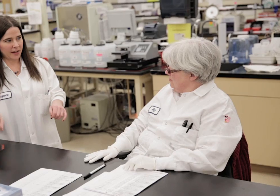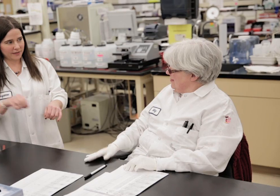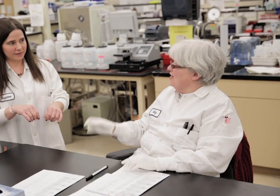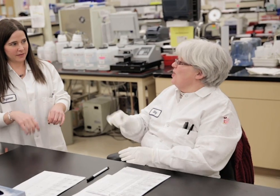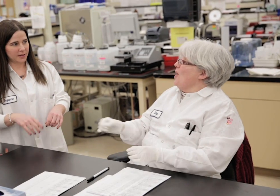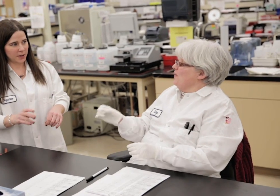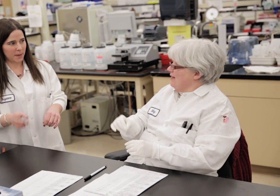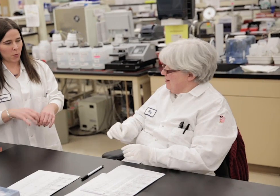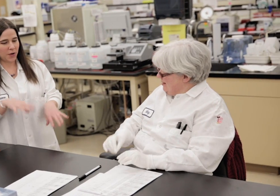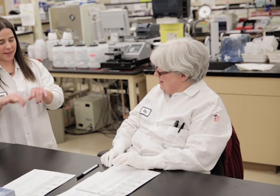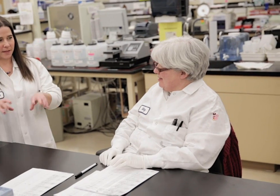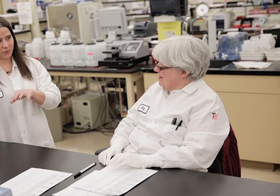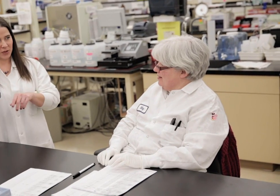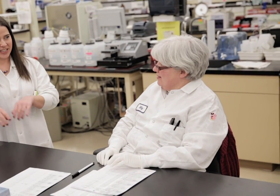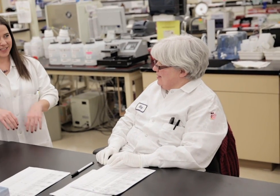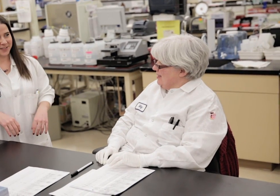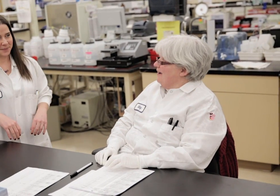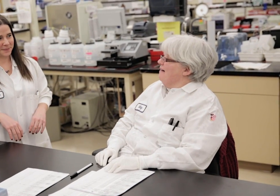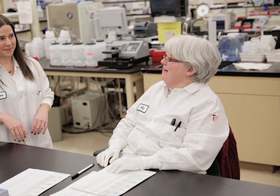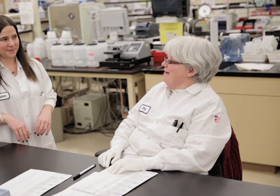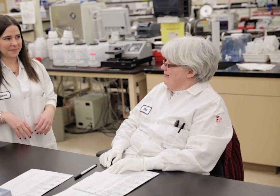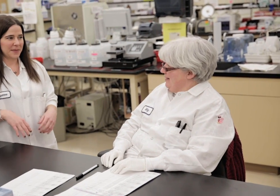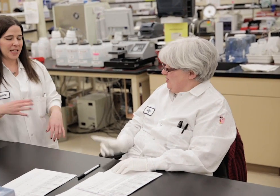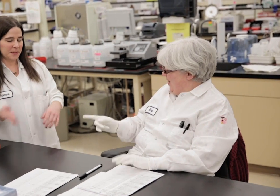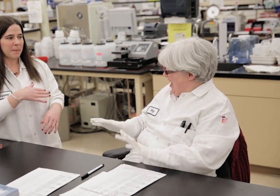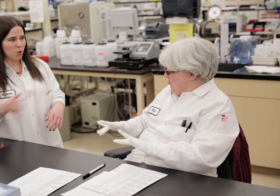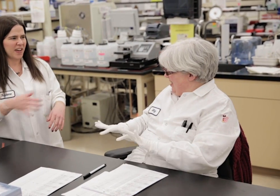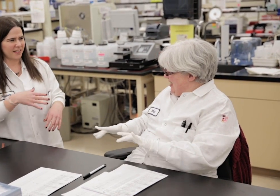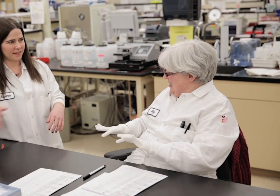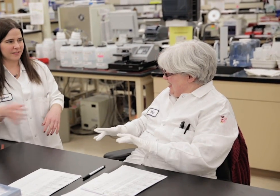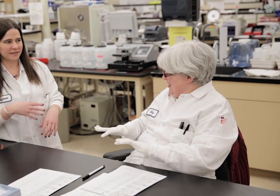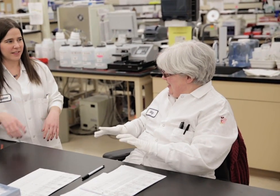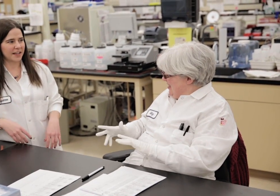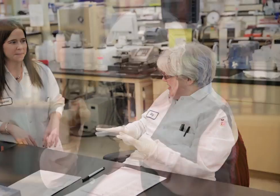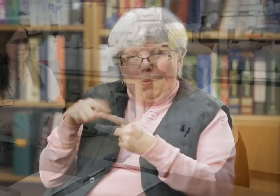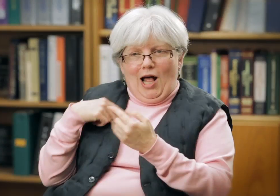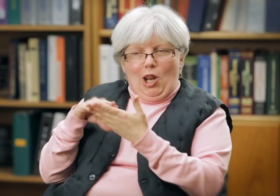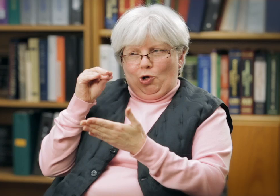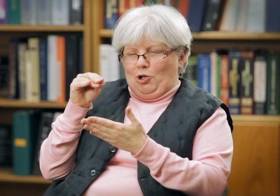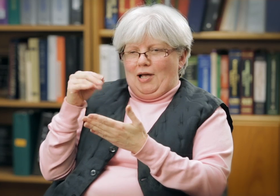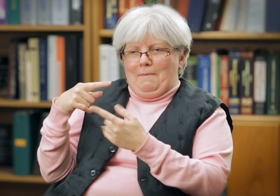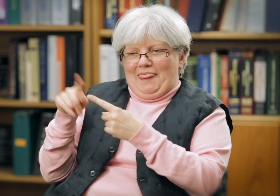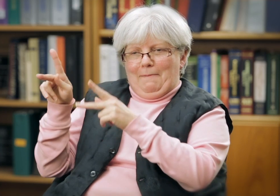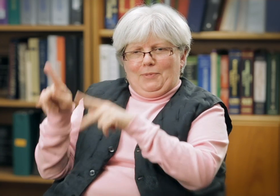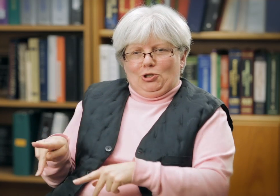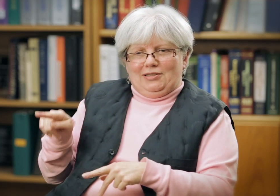And when I would go home and people would say, "How was your day," I had something to talk about and that's a good feeling. That's how everything has changed for the better now.